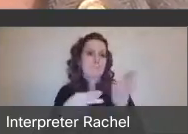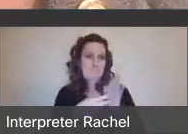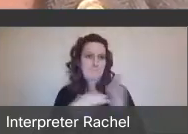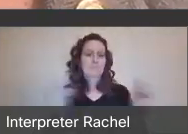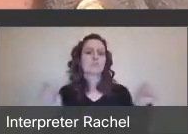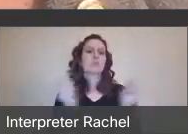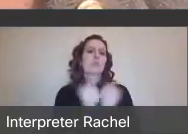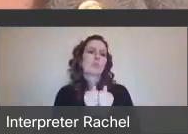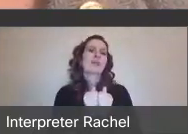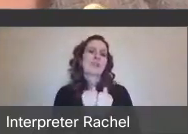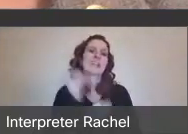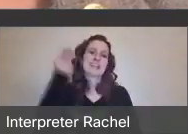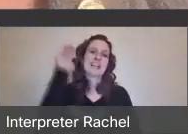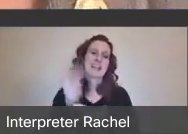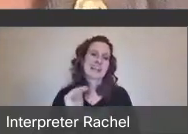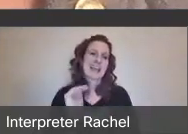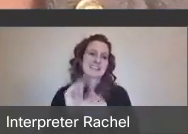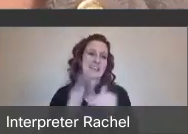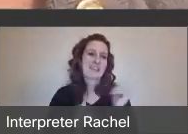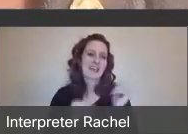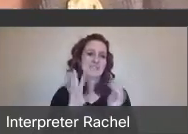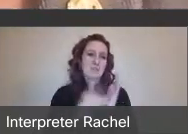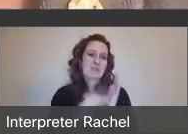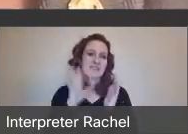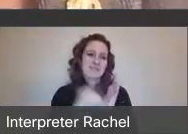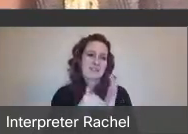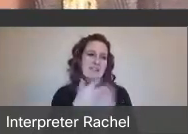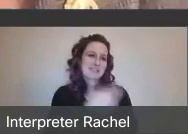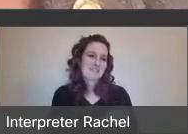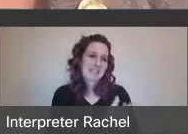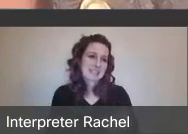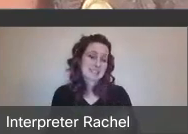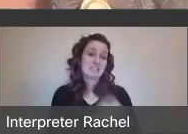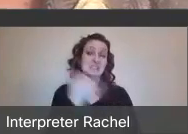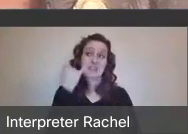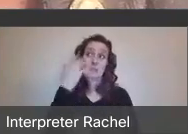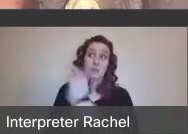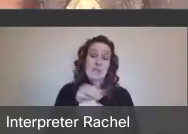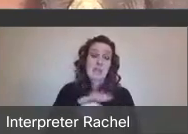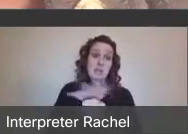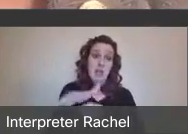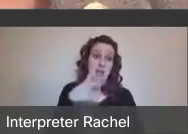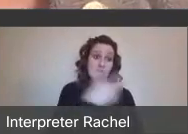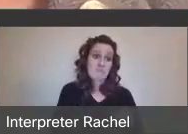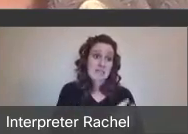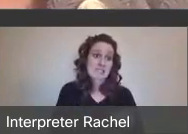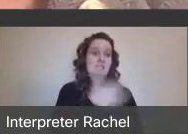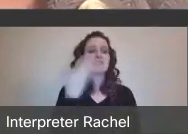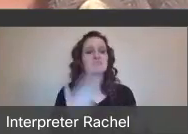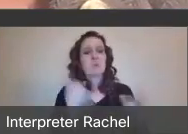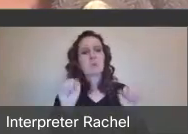much, much less than that. Probably, if we get enough vaccine, we might be able to do something along the